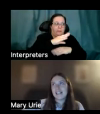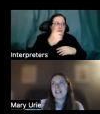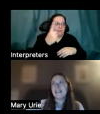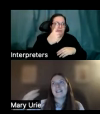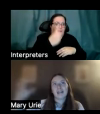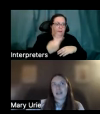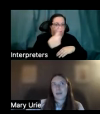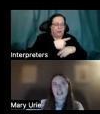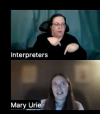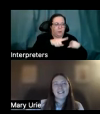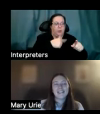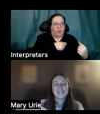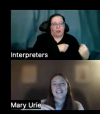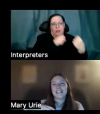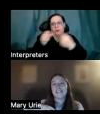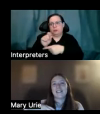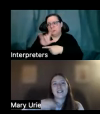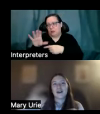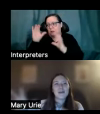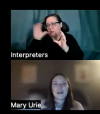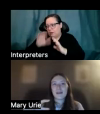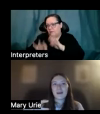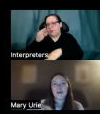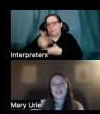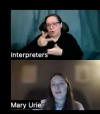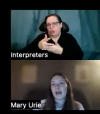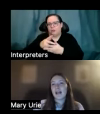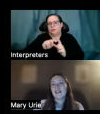City. Find parking and go and meet with people and come back.